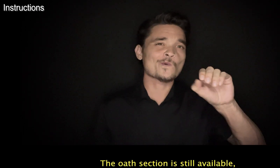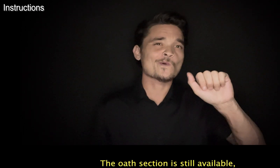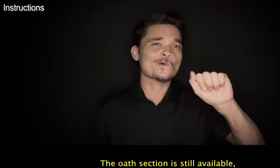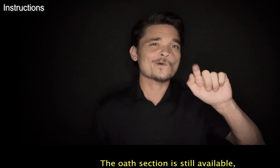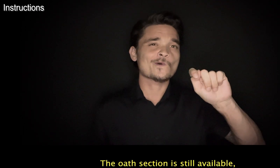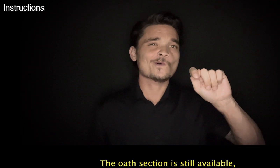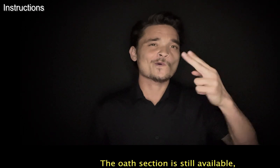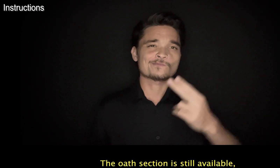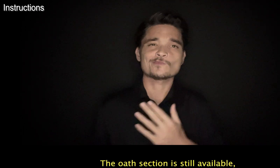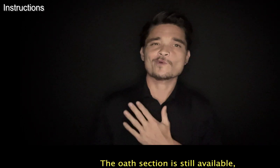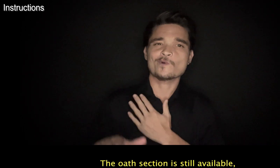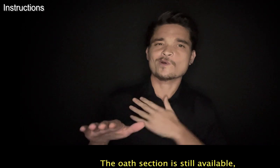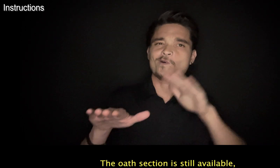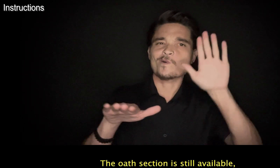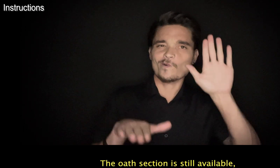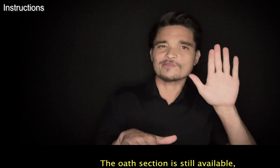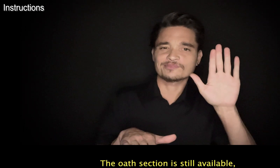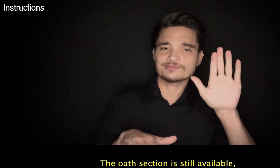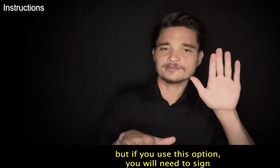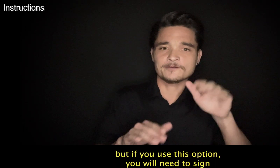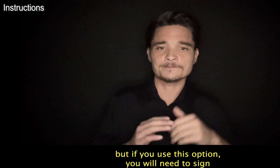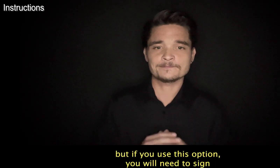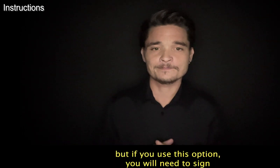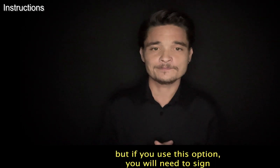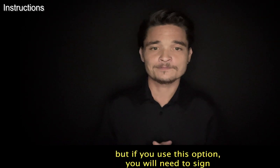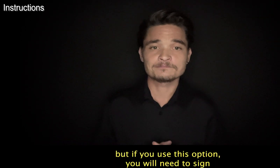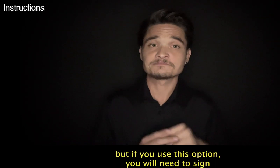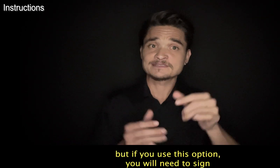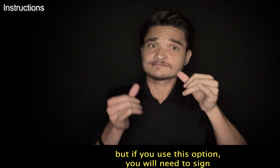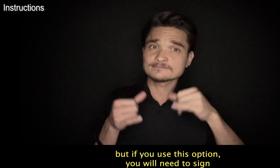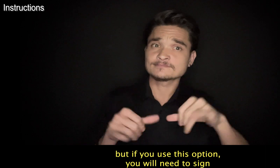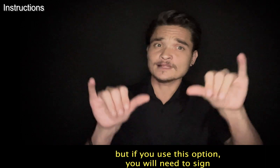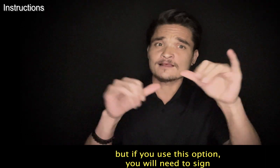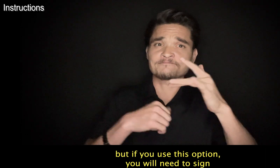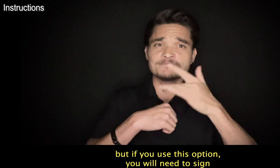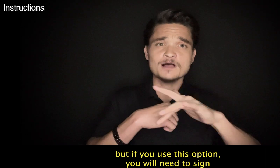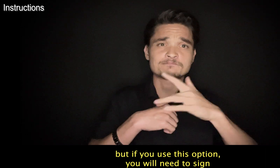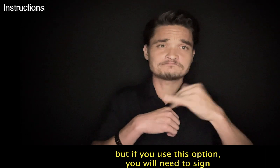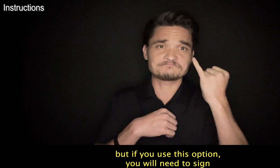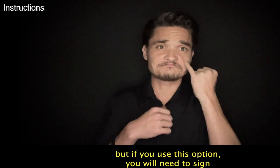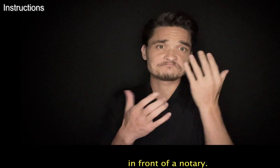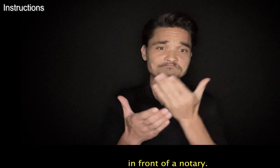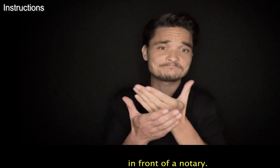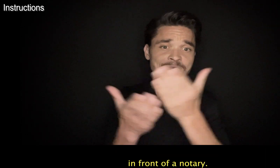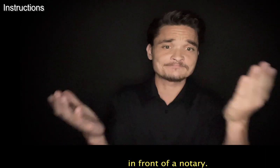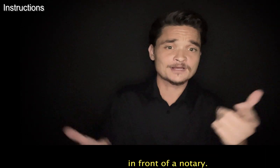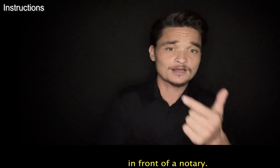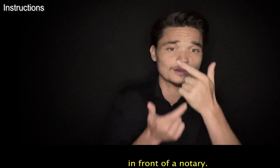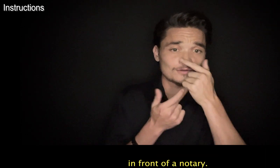The oath section is still available, but if you use this option, you will need to sign in front of a notary.